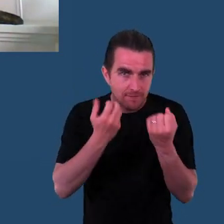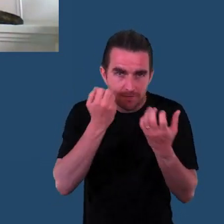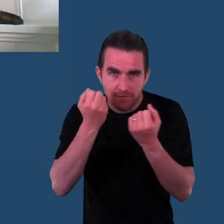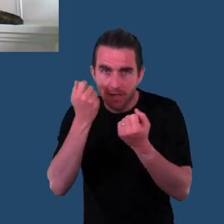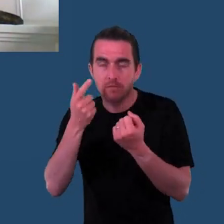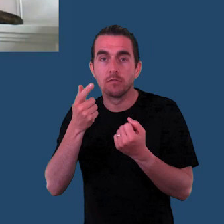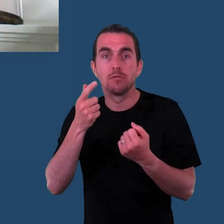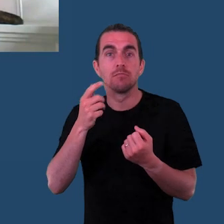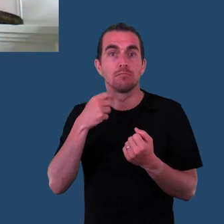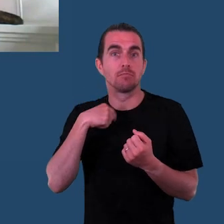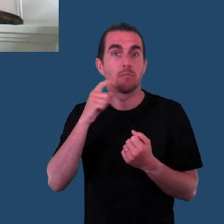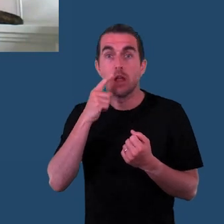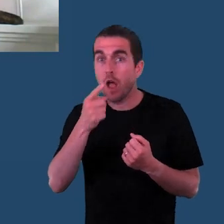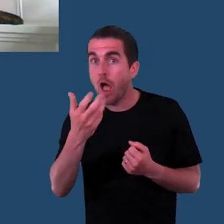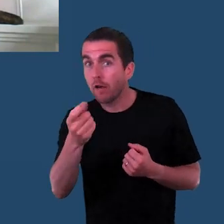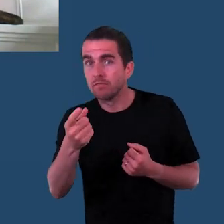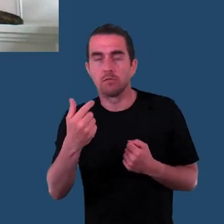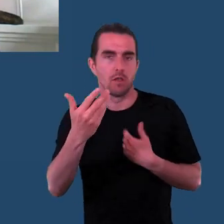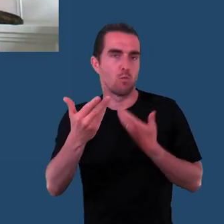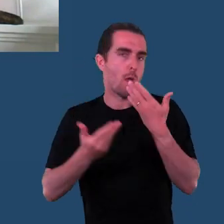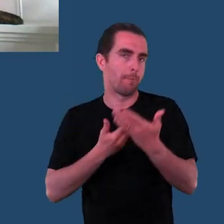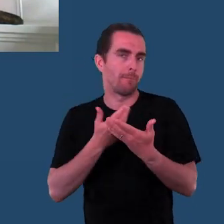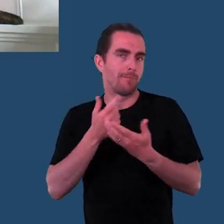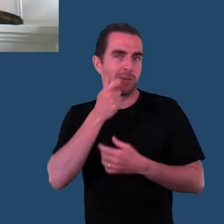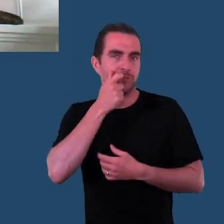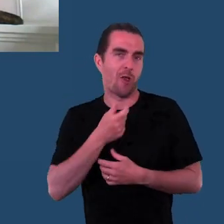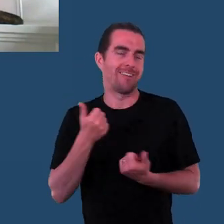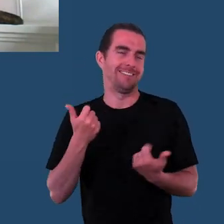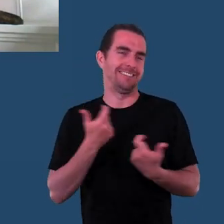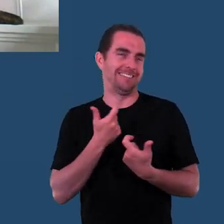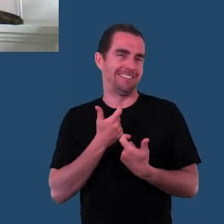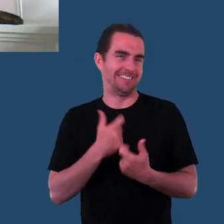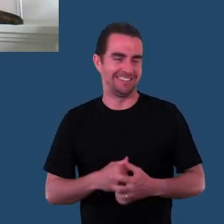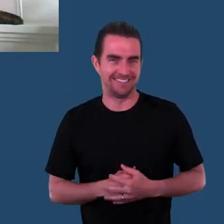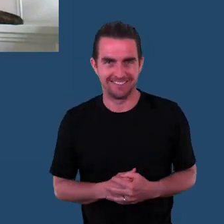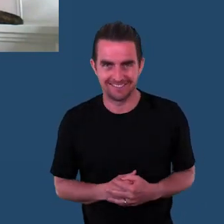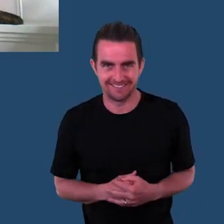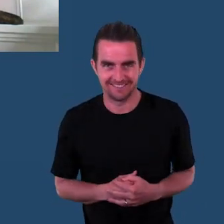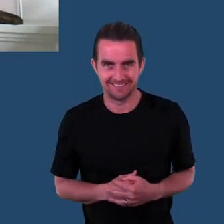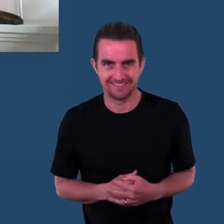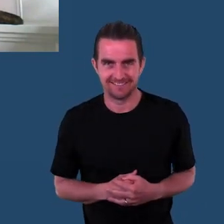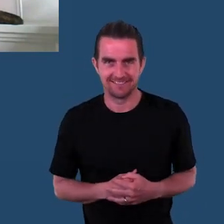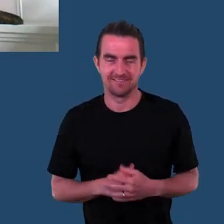I'll swap you some of my shark teeth for some ammonites. (both laugh)